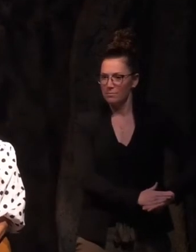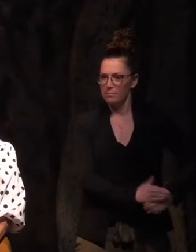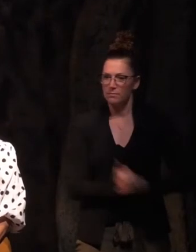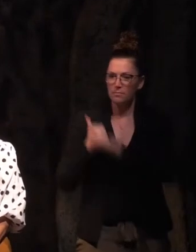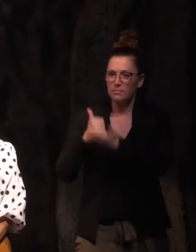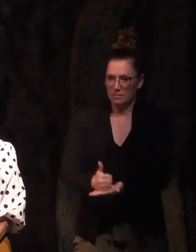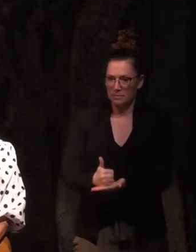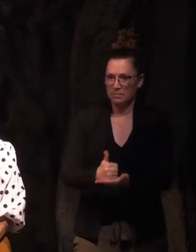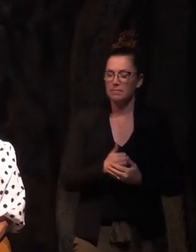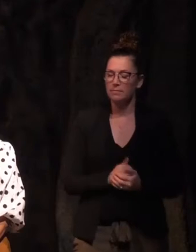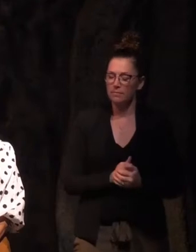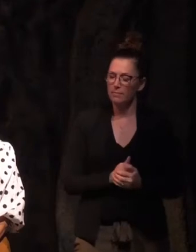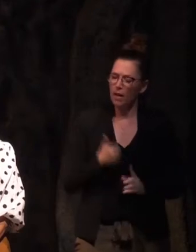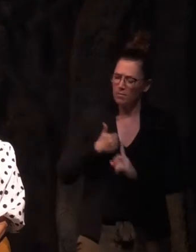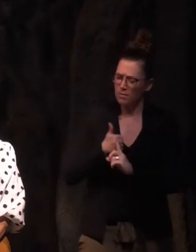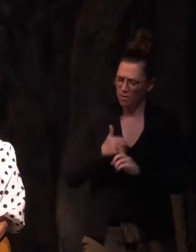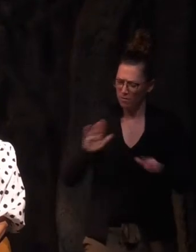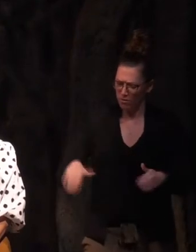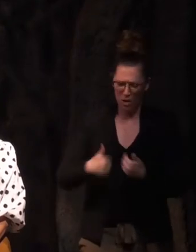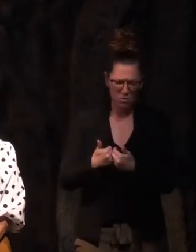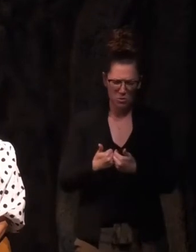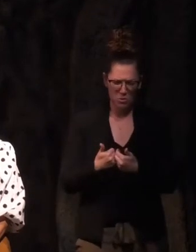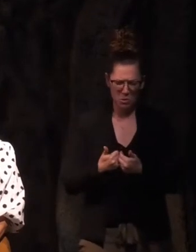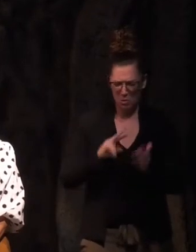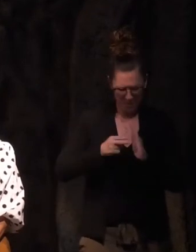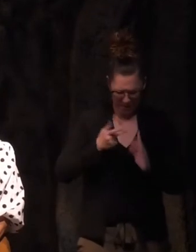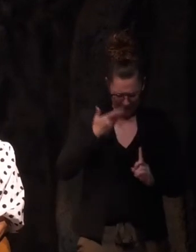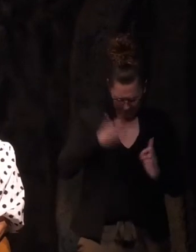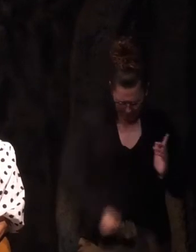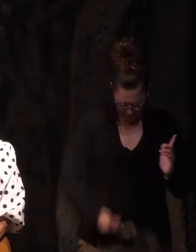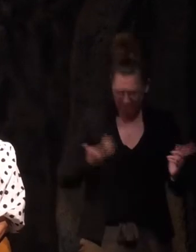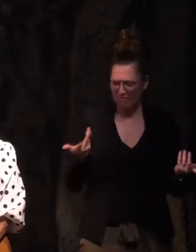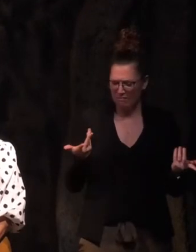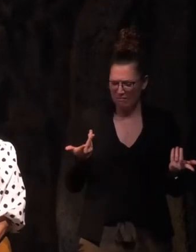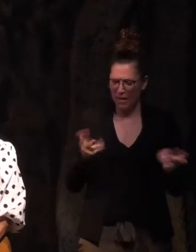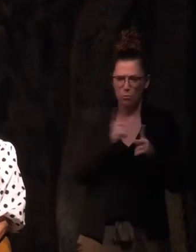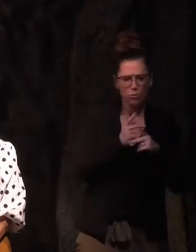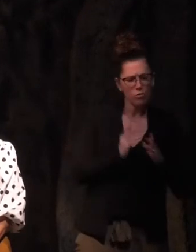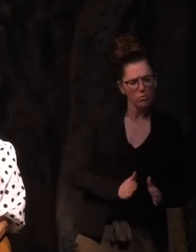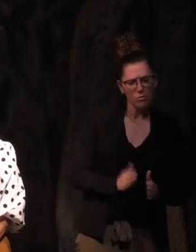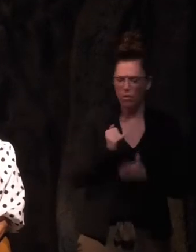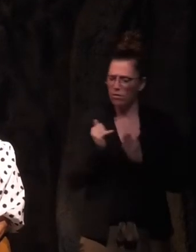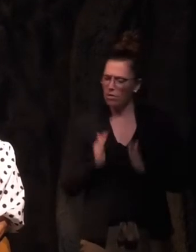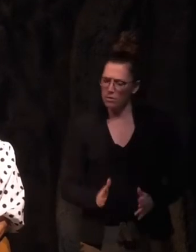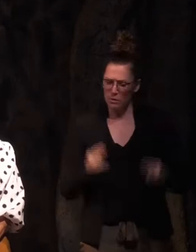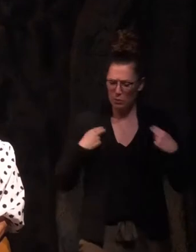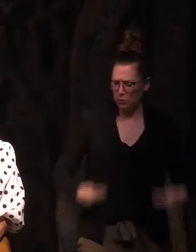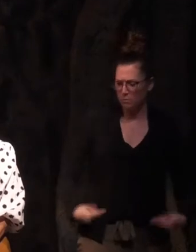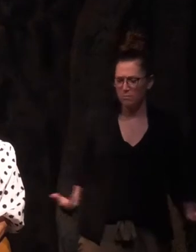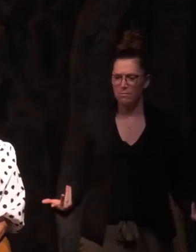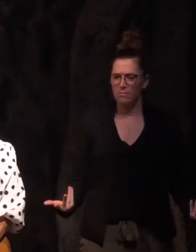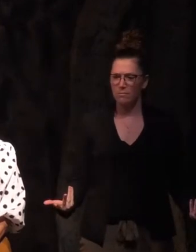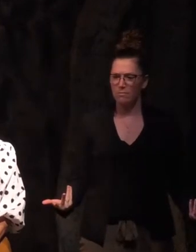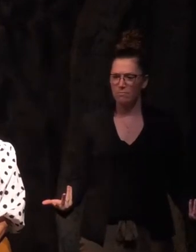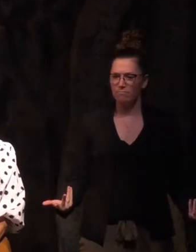of what that means for himself as an artist, a producer and as a human being, but most of all, he doesn't care for the status quo,